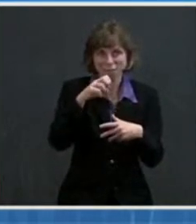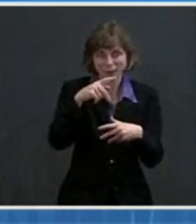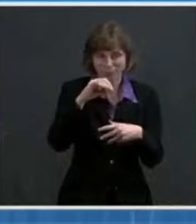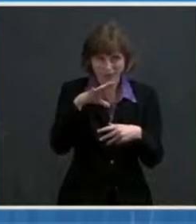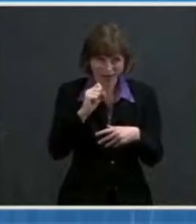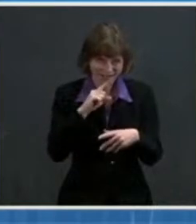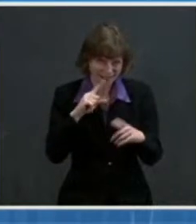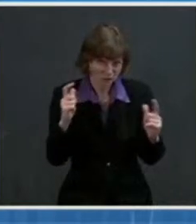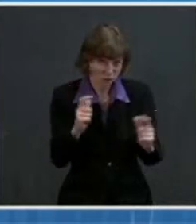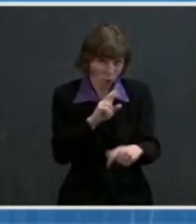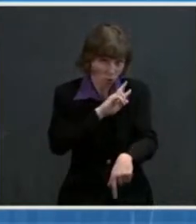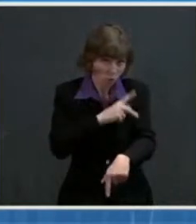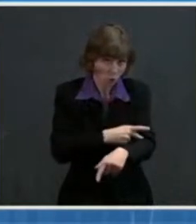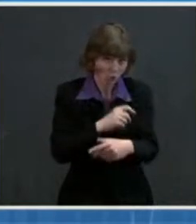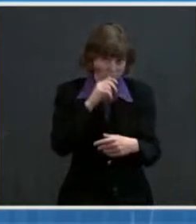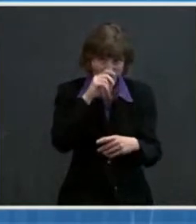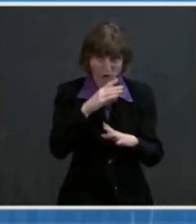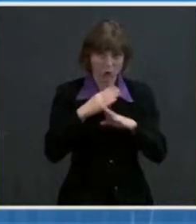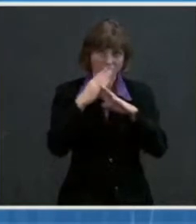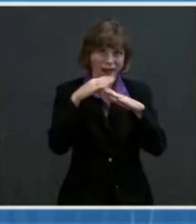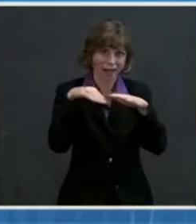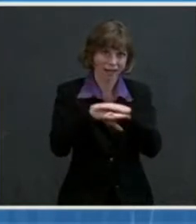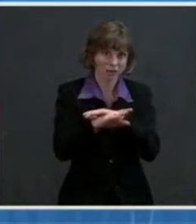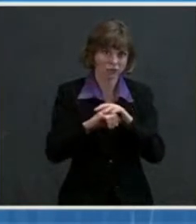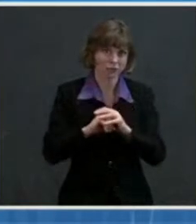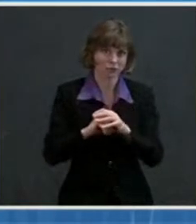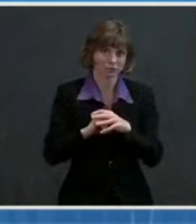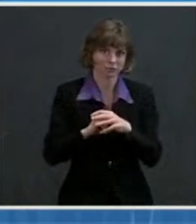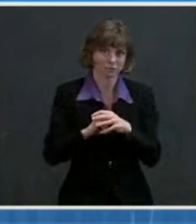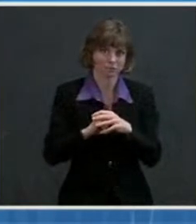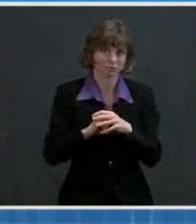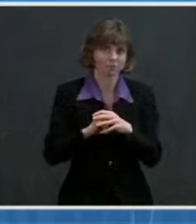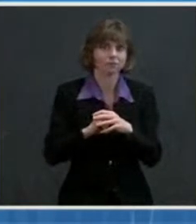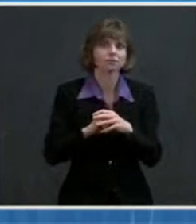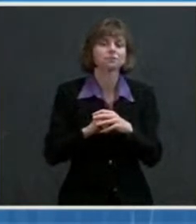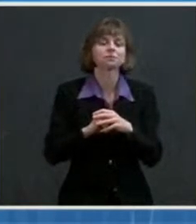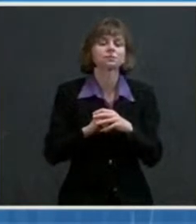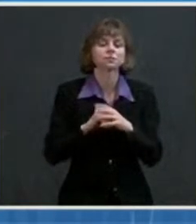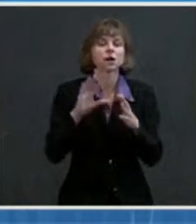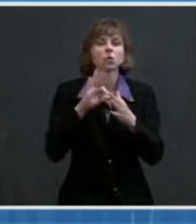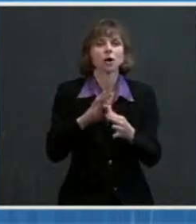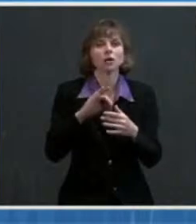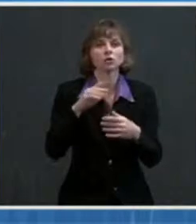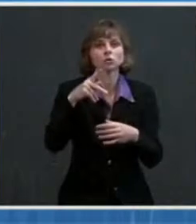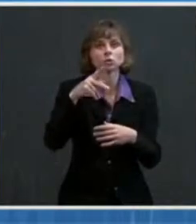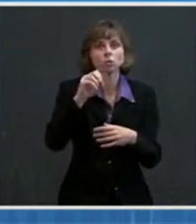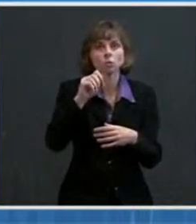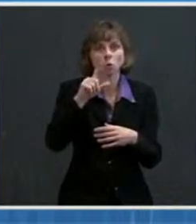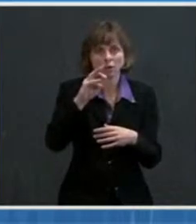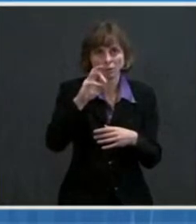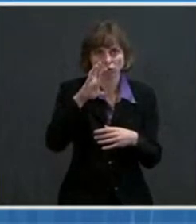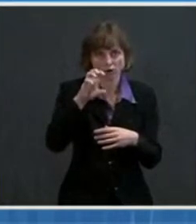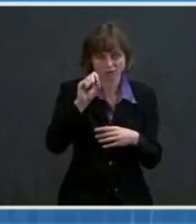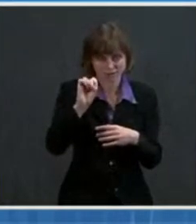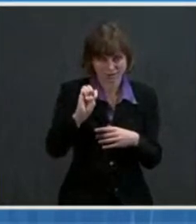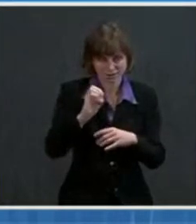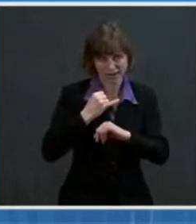NONCANDIDATES IN PRECLINICAL DEVELOPMENTS SUCH AS PEPTIDES